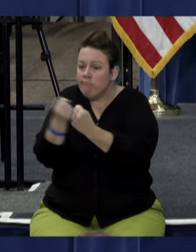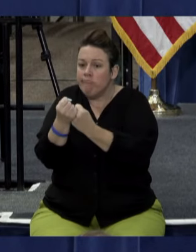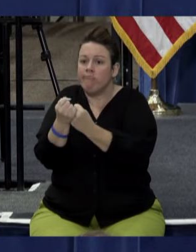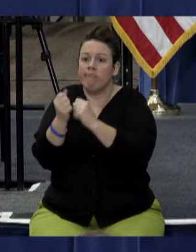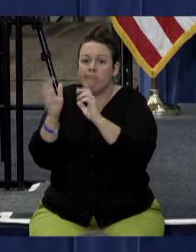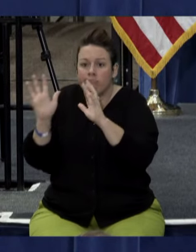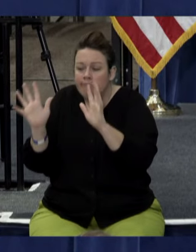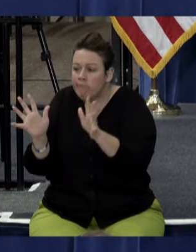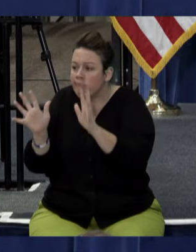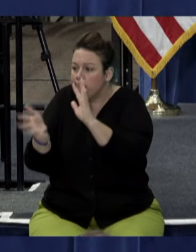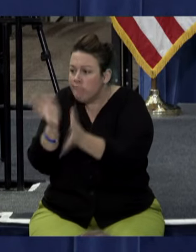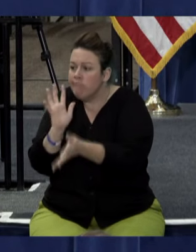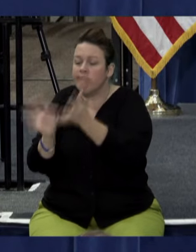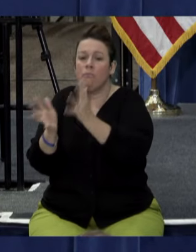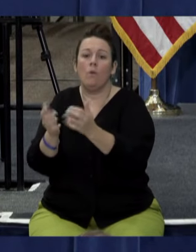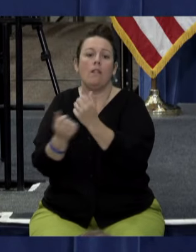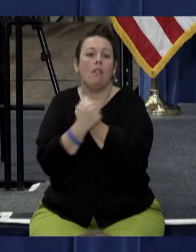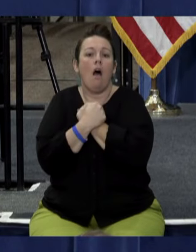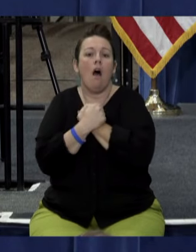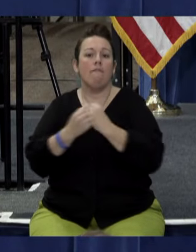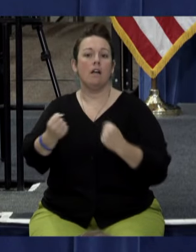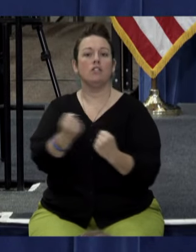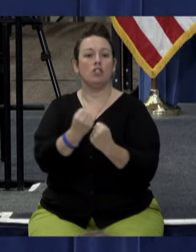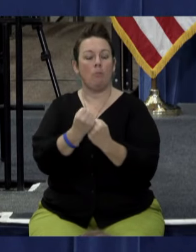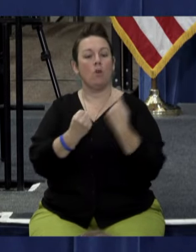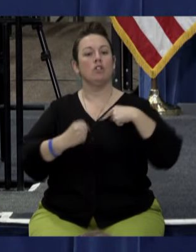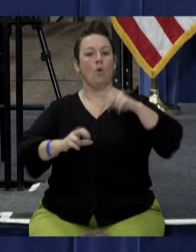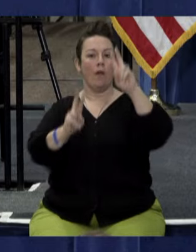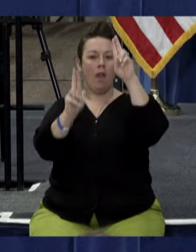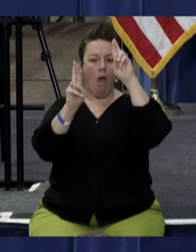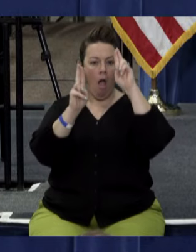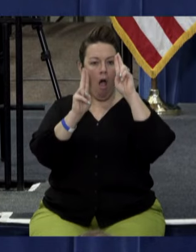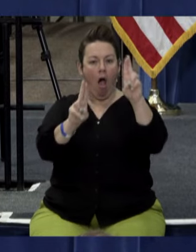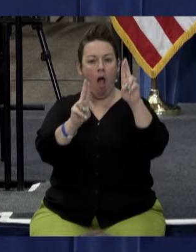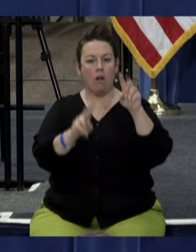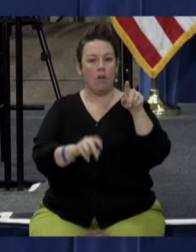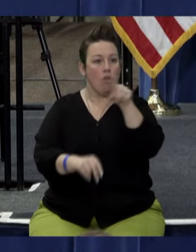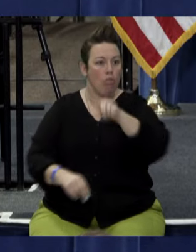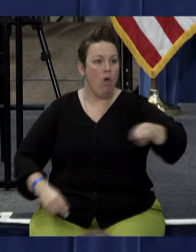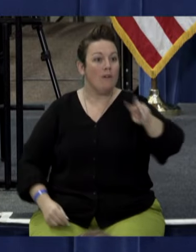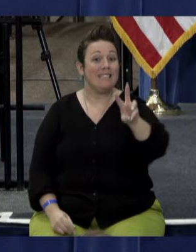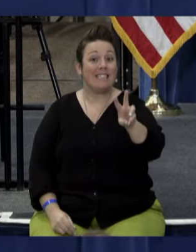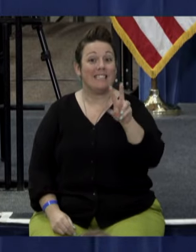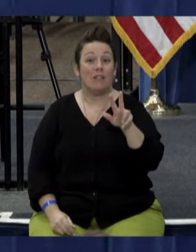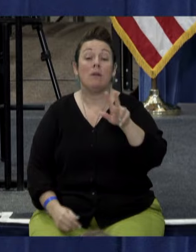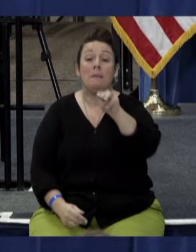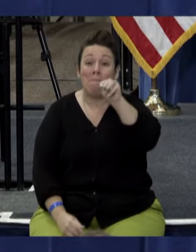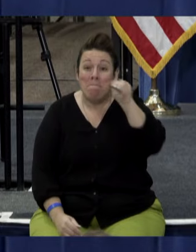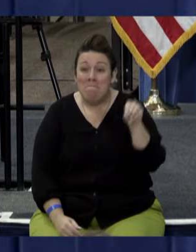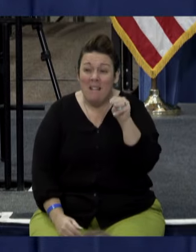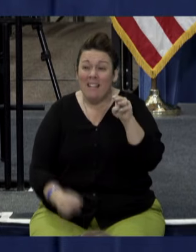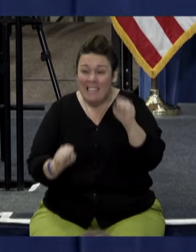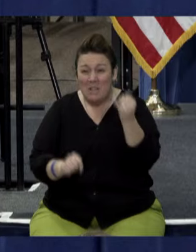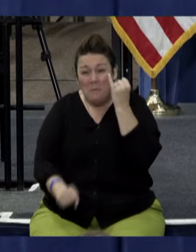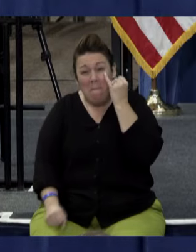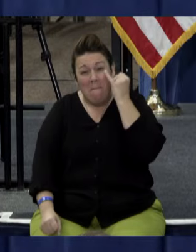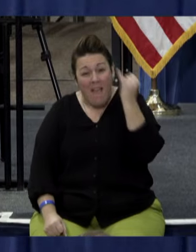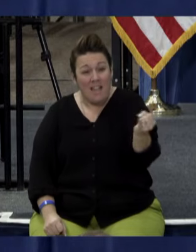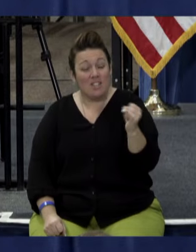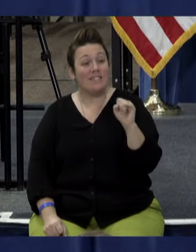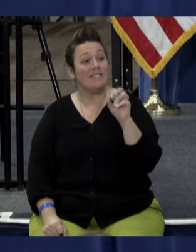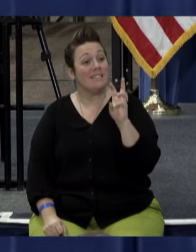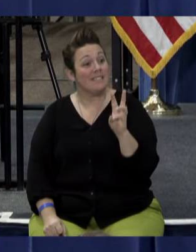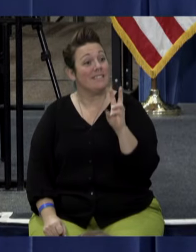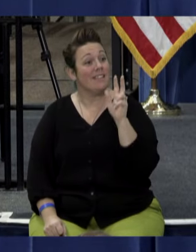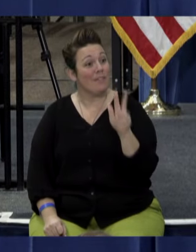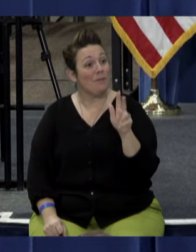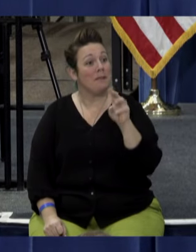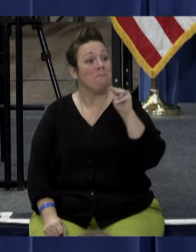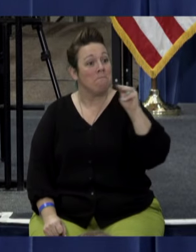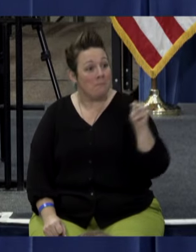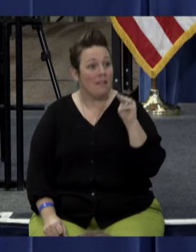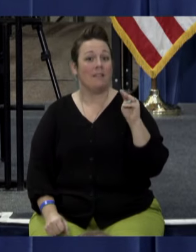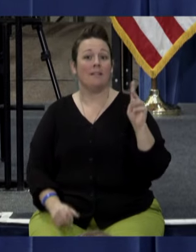So we are honoring those 63 million. I mean, can you imagine this? Sixty three million. So today